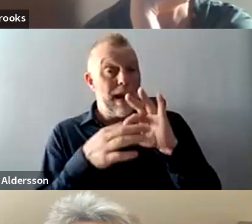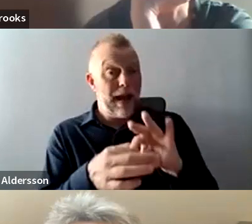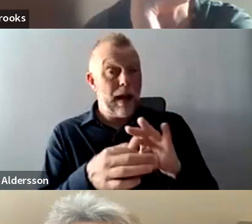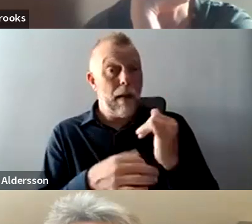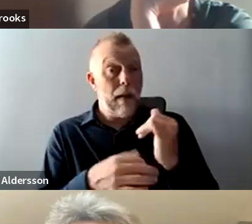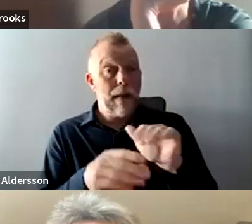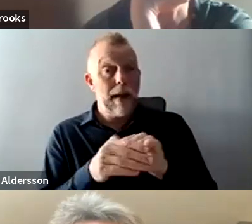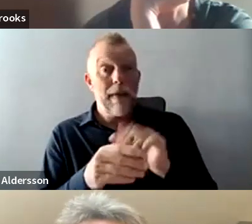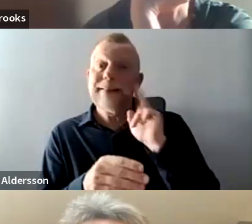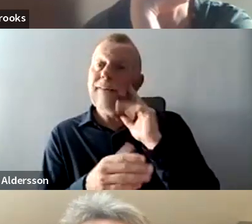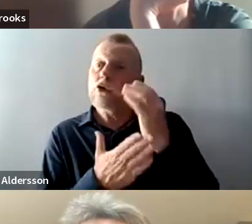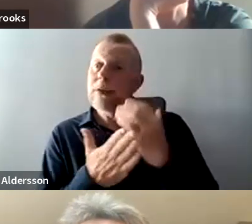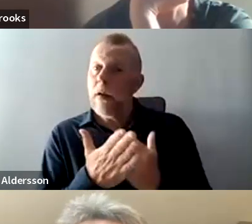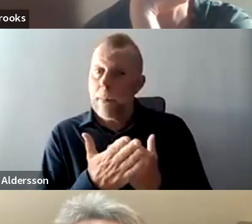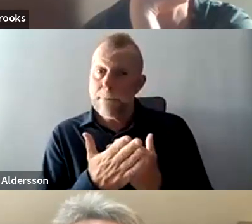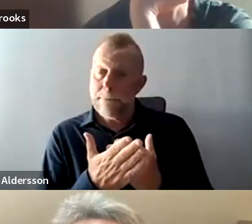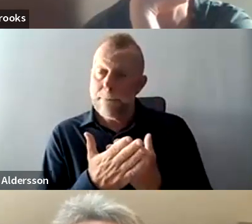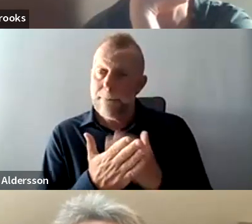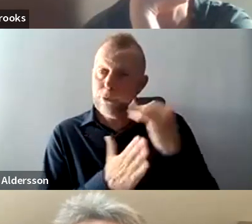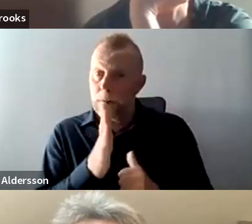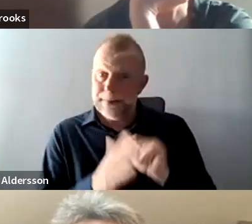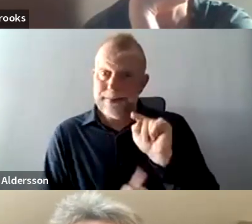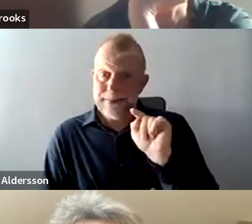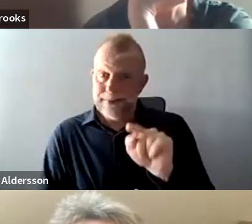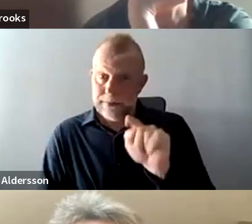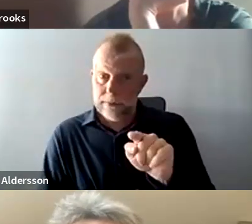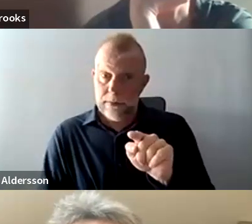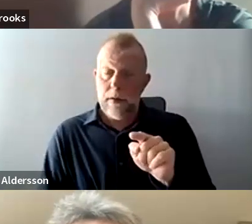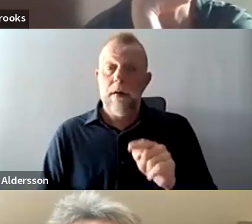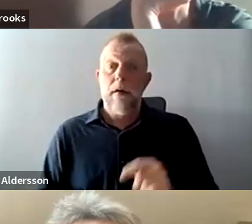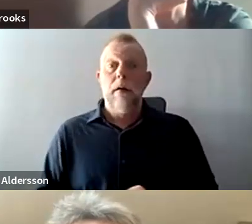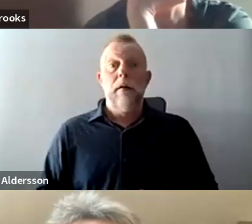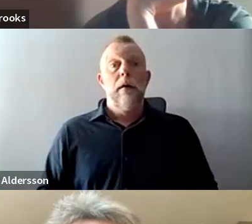curriculum document that we've got a draft form at the moment.